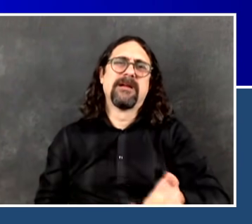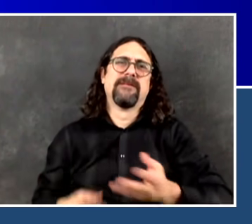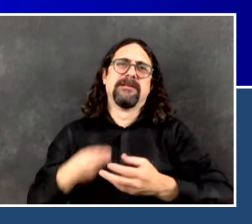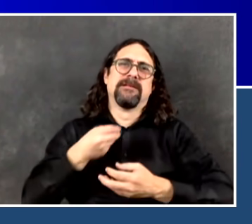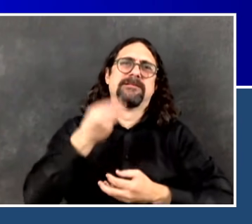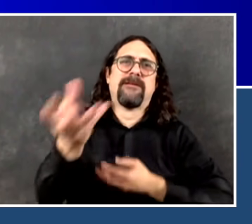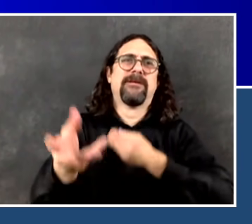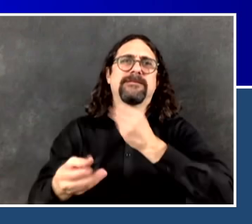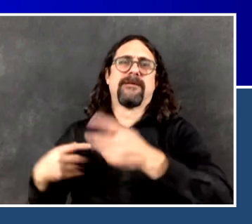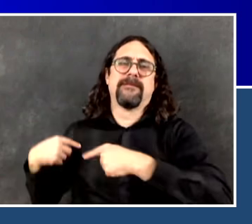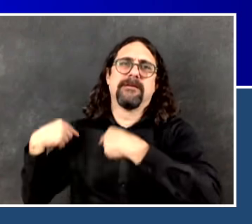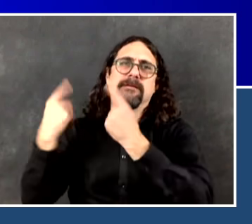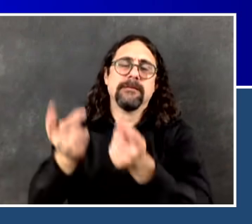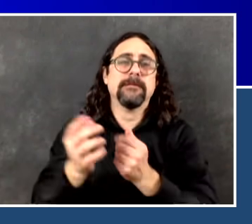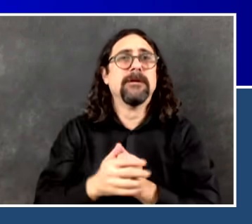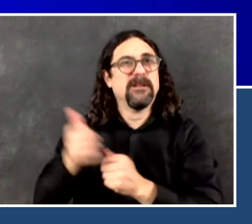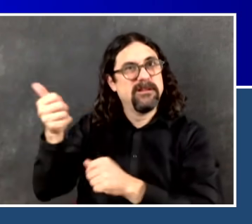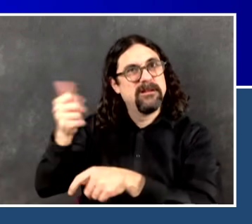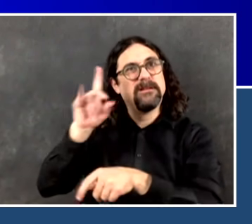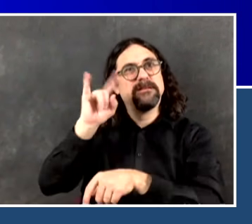HIS EXTRAORDINARY ENTREPRENEURSIH A V HERHE